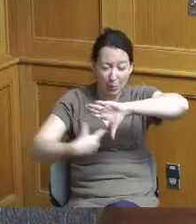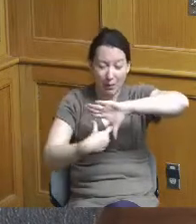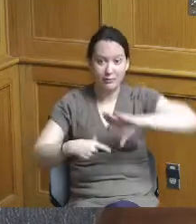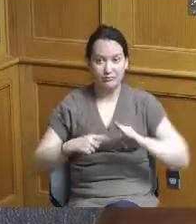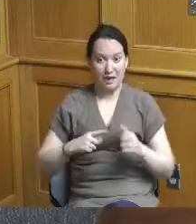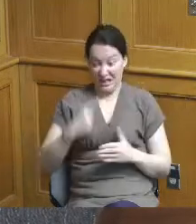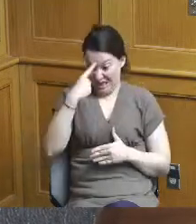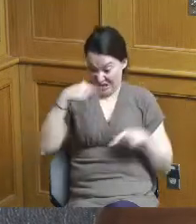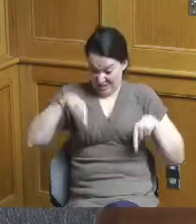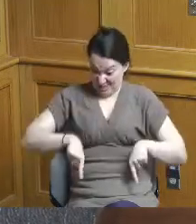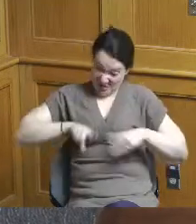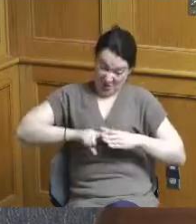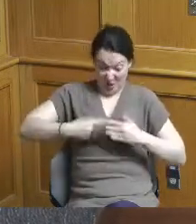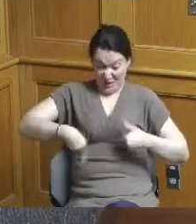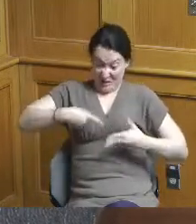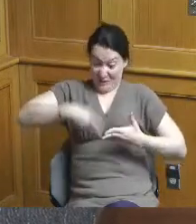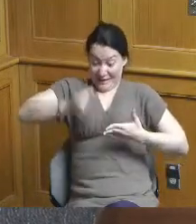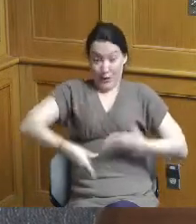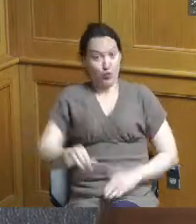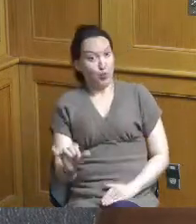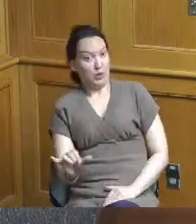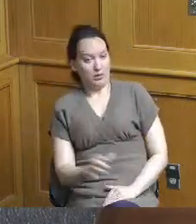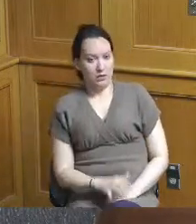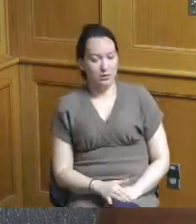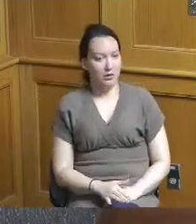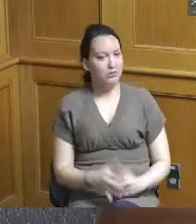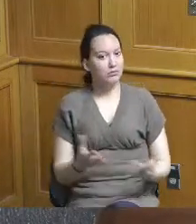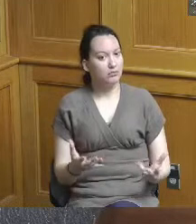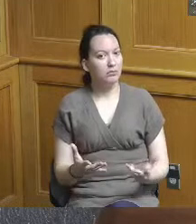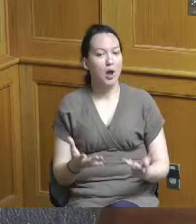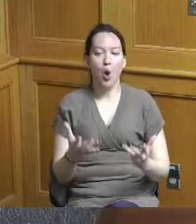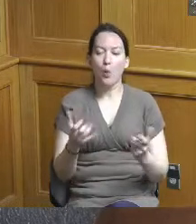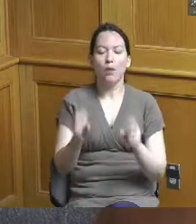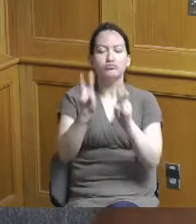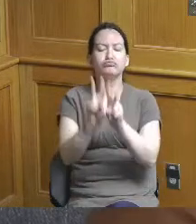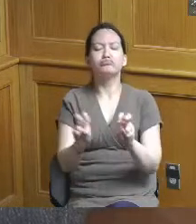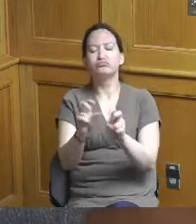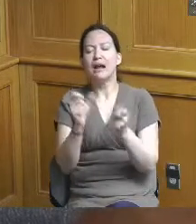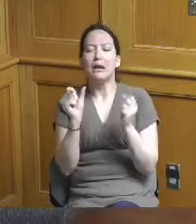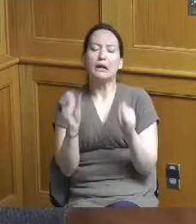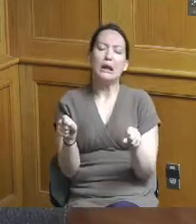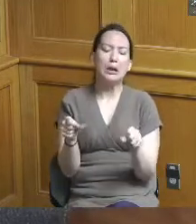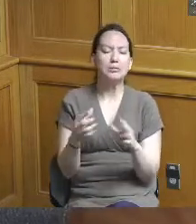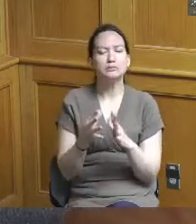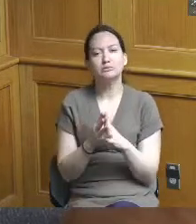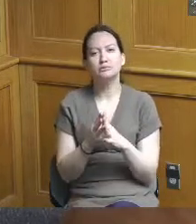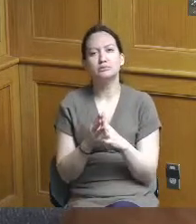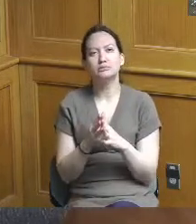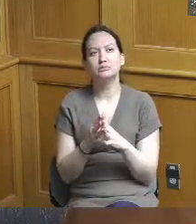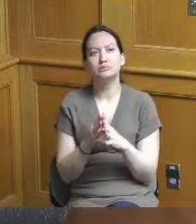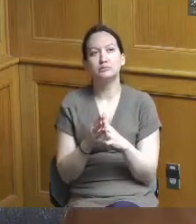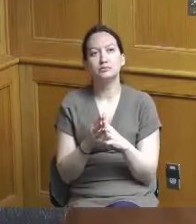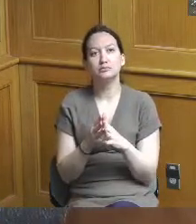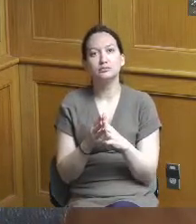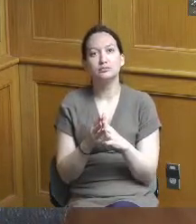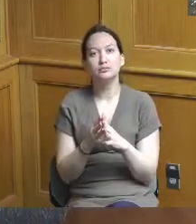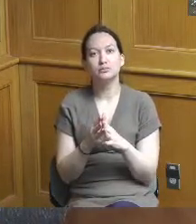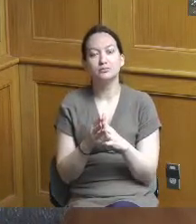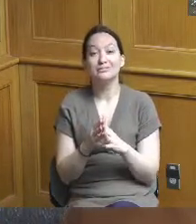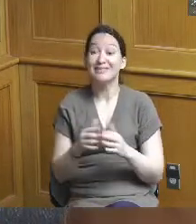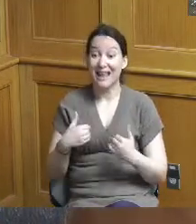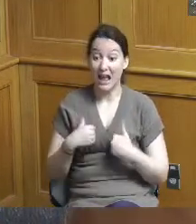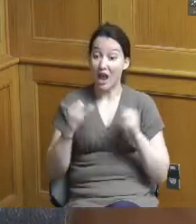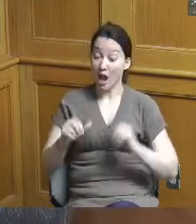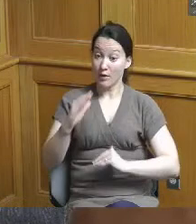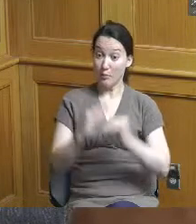also this weekend and so I wanted to look at as we look at it's good to have sight Readiness but